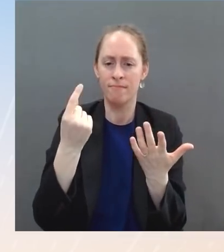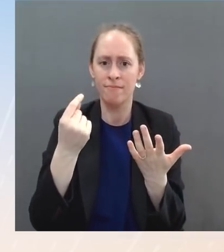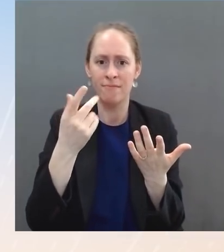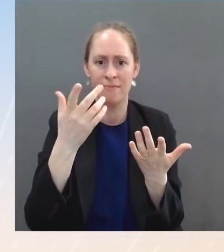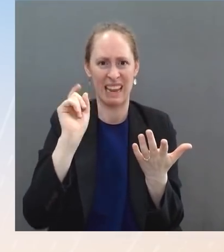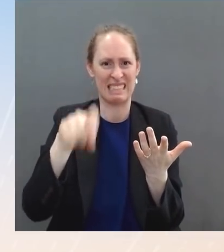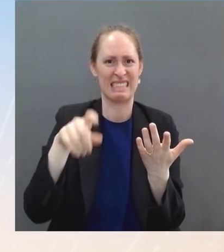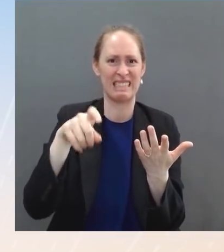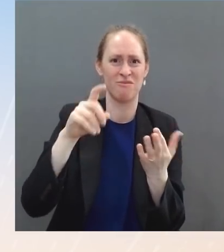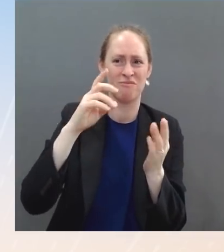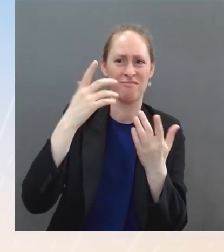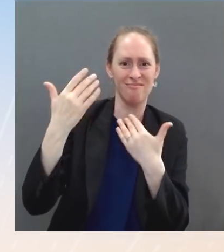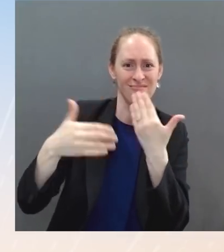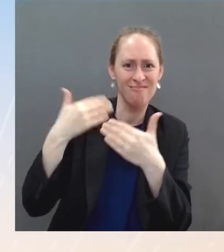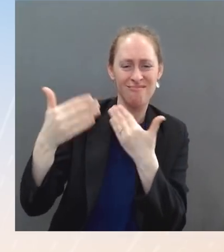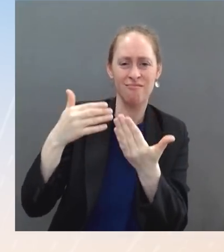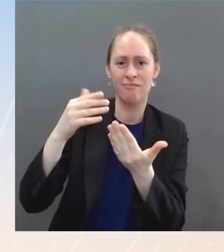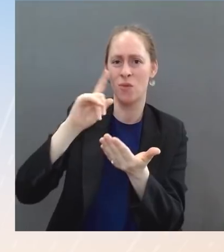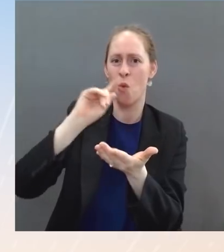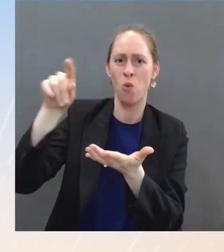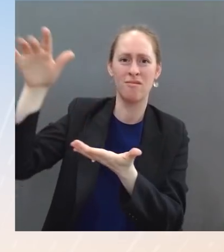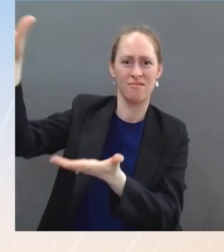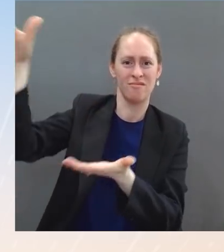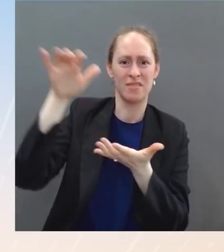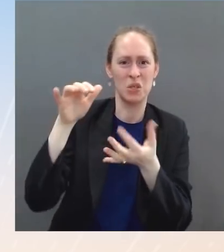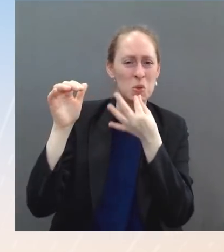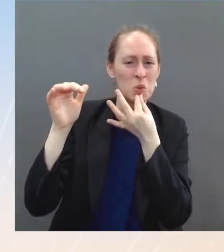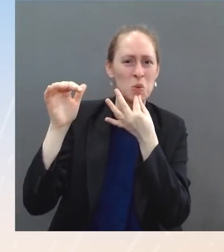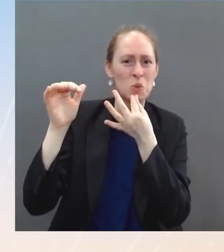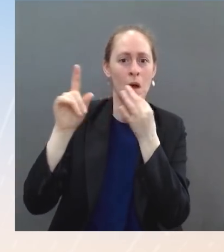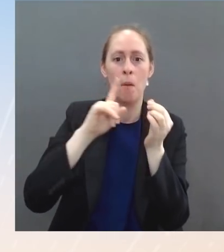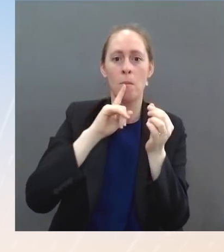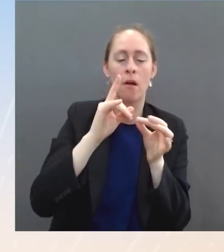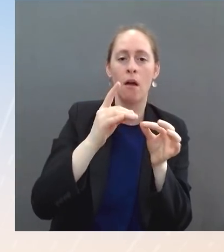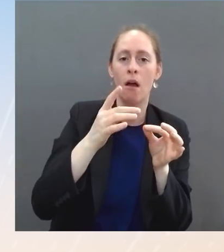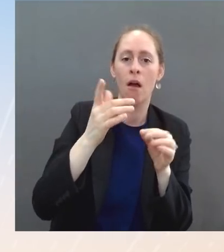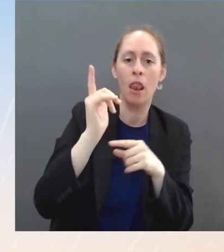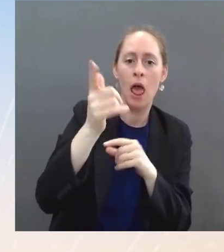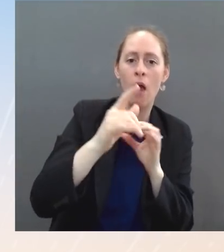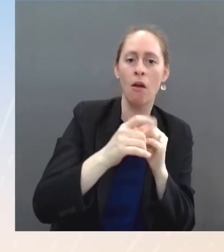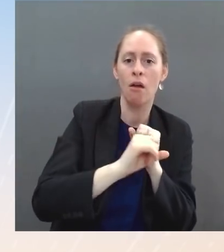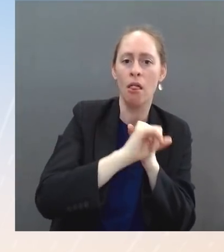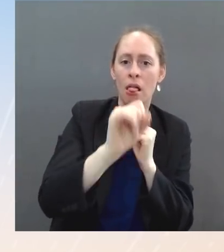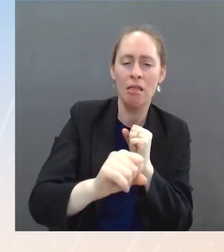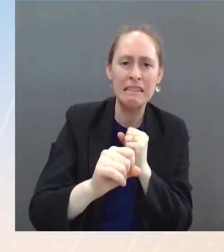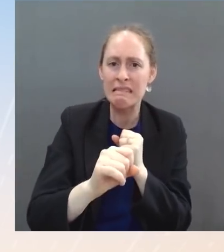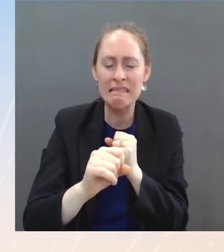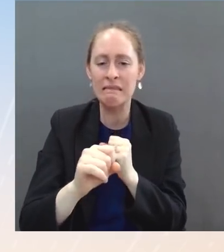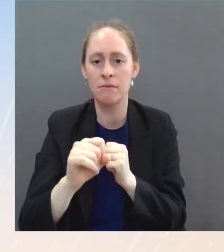I would note that on the global side, you know, we are -- we already need to stop plans to expla- --